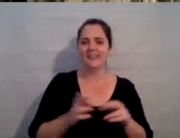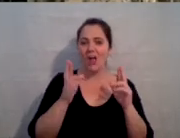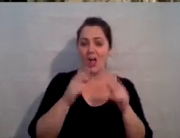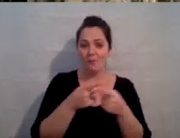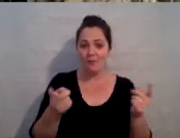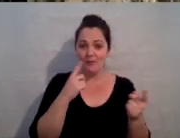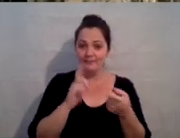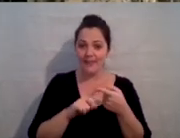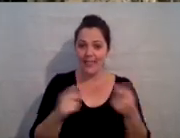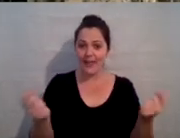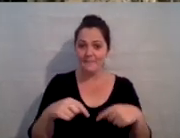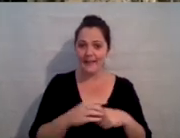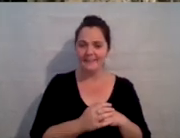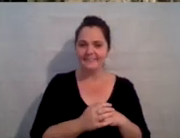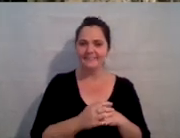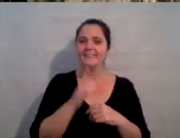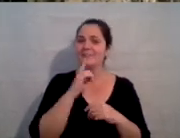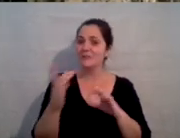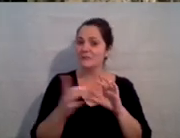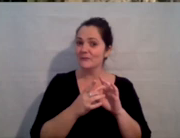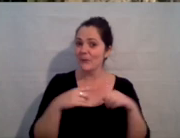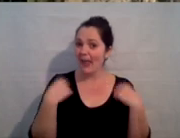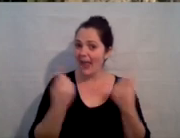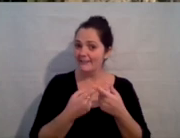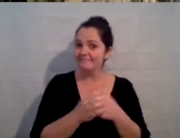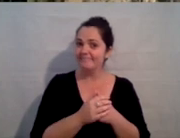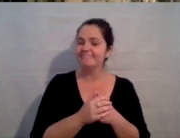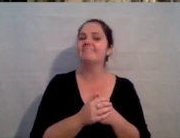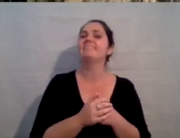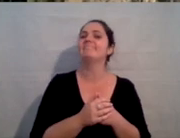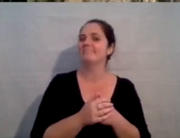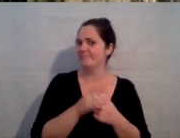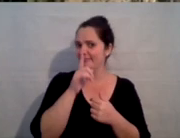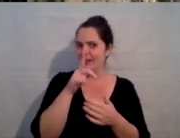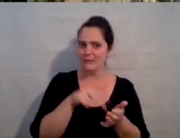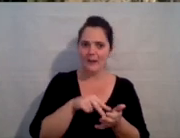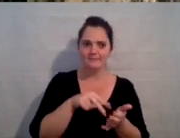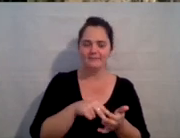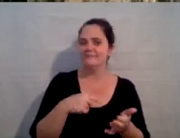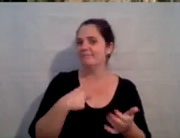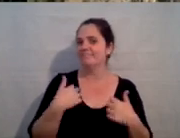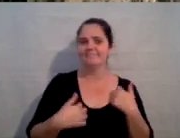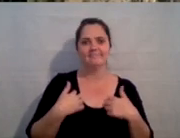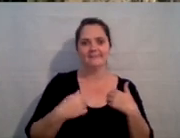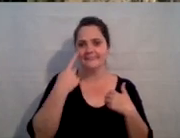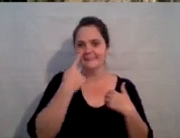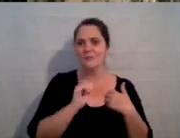here in my studio, I hope I cannot wait to see the drawings that you've done this week. Thank you so much y'all and I’ll see you next week.